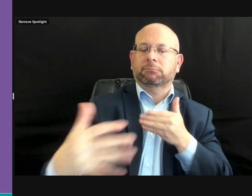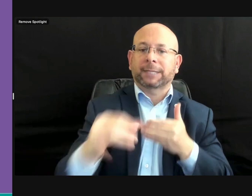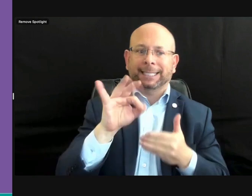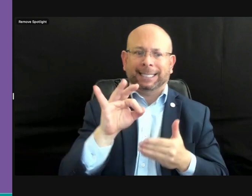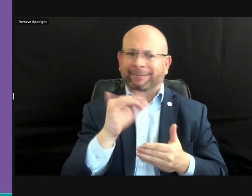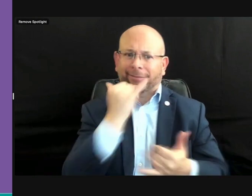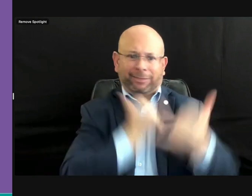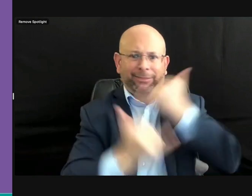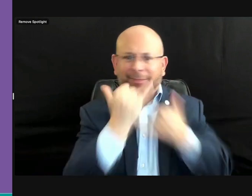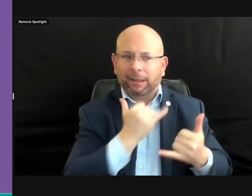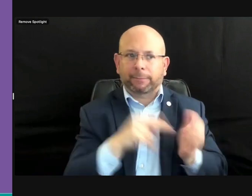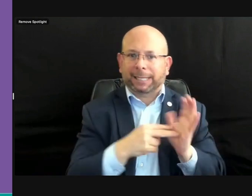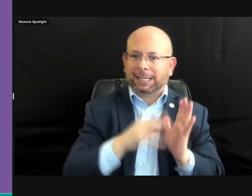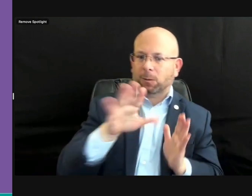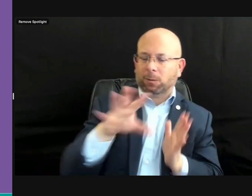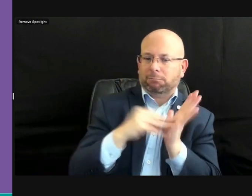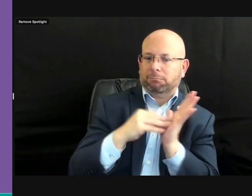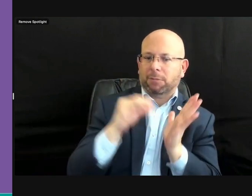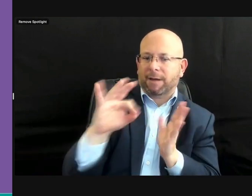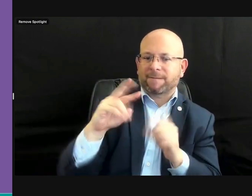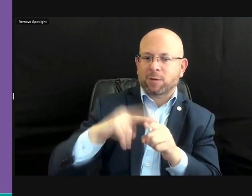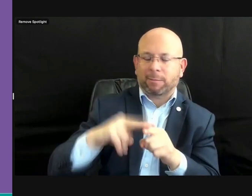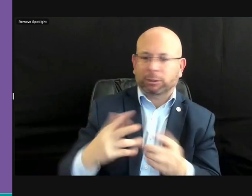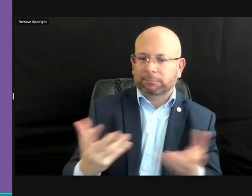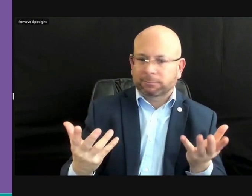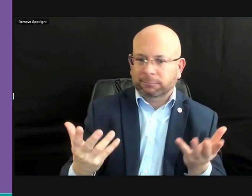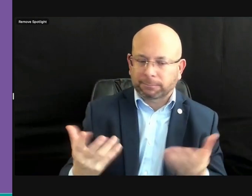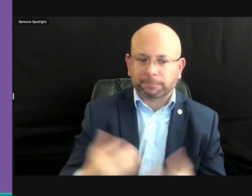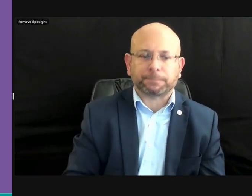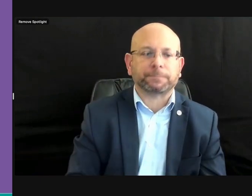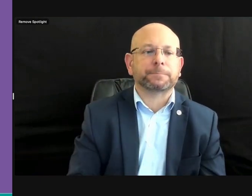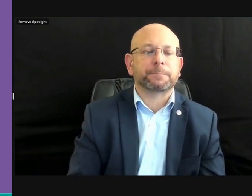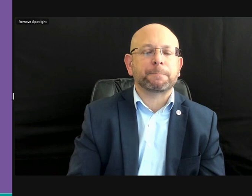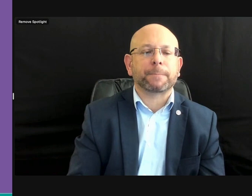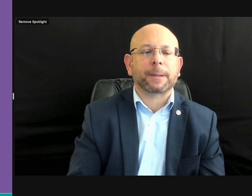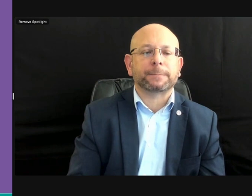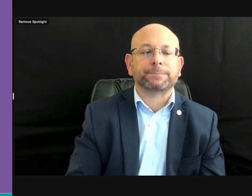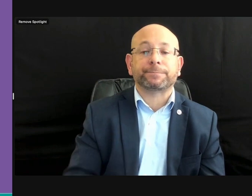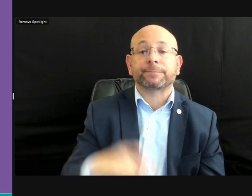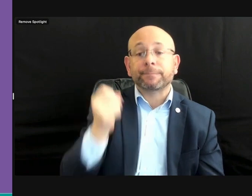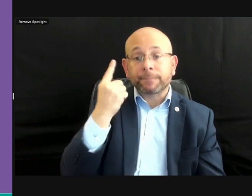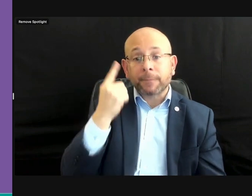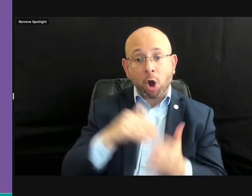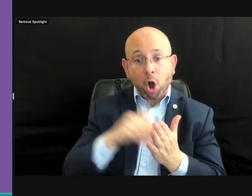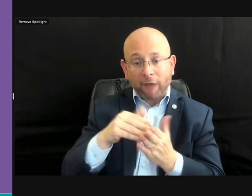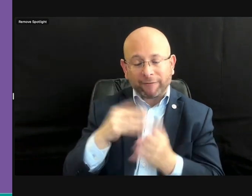Terminology is critical to the remainder of that student's career. So if vocabulary starts off incorrectly,